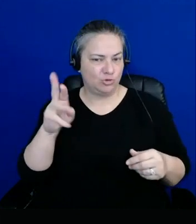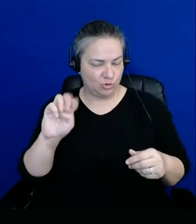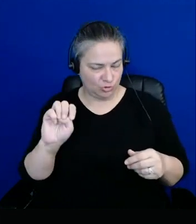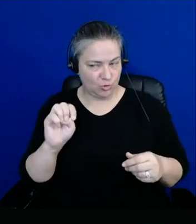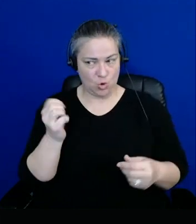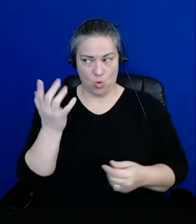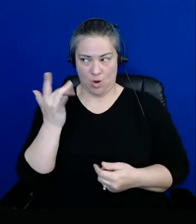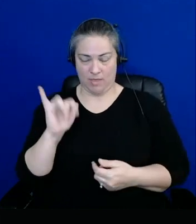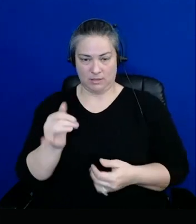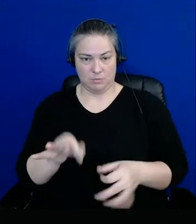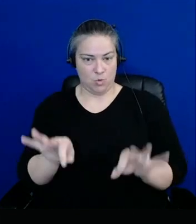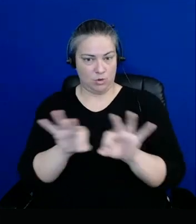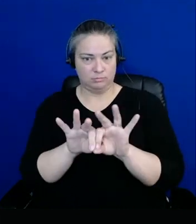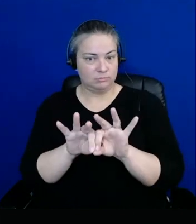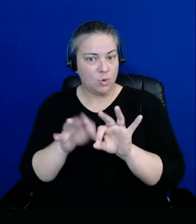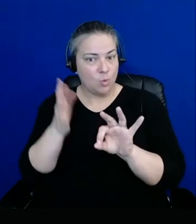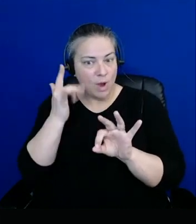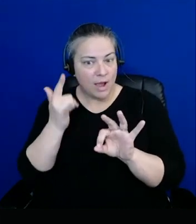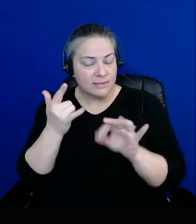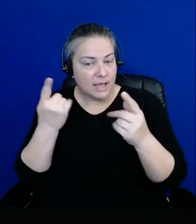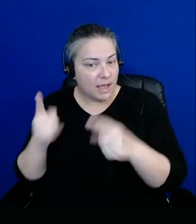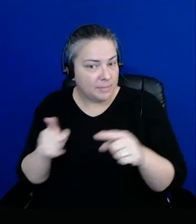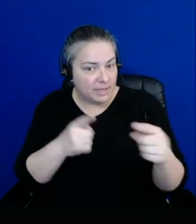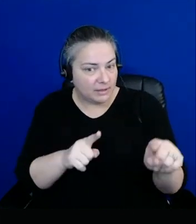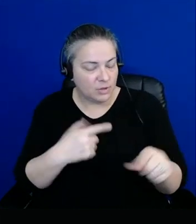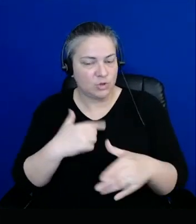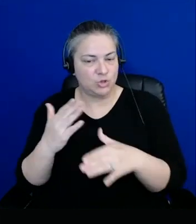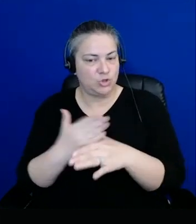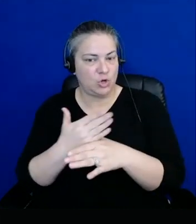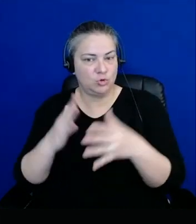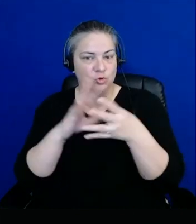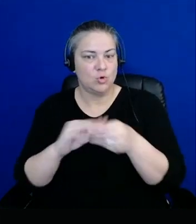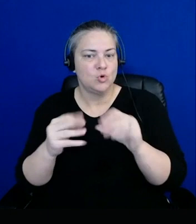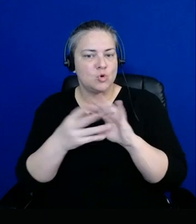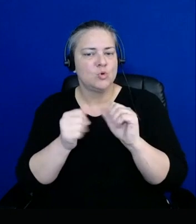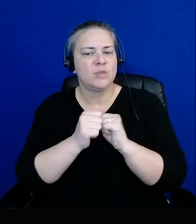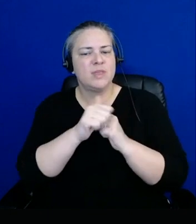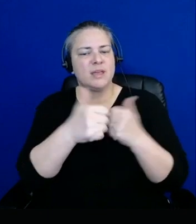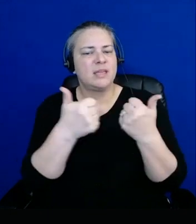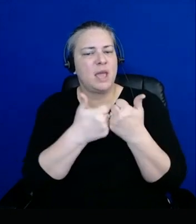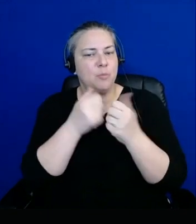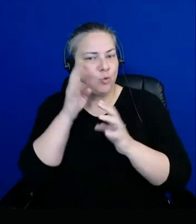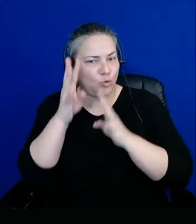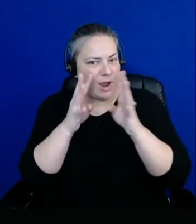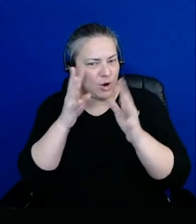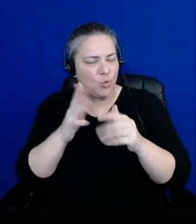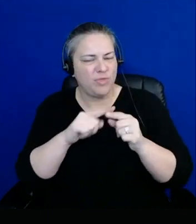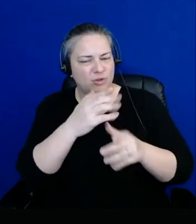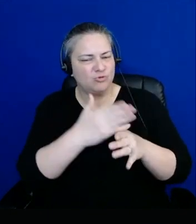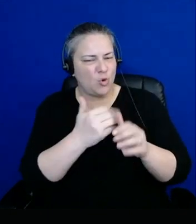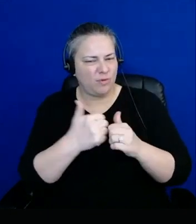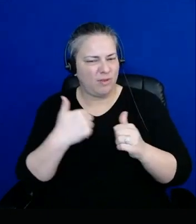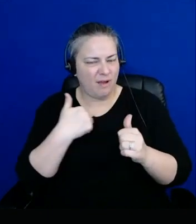why it's happening, share some stories from game creators that they have shared with us, and also talk about what technologies exist